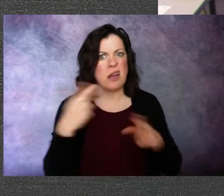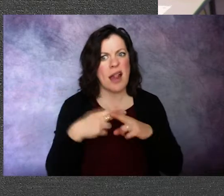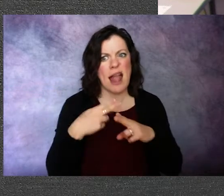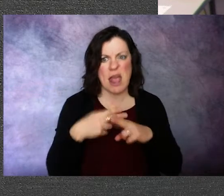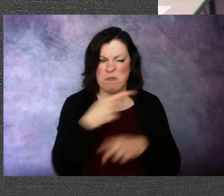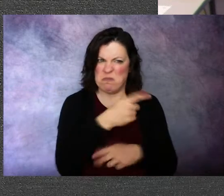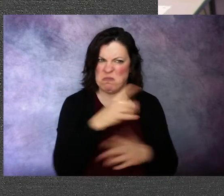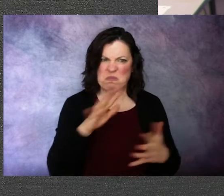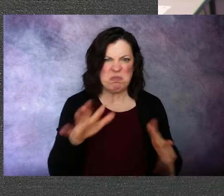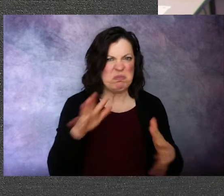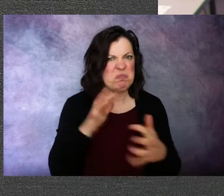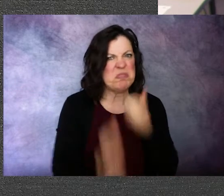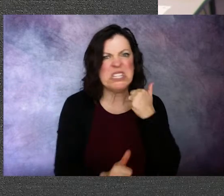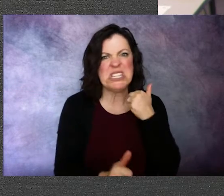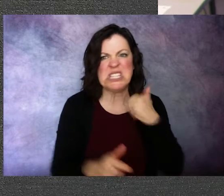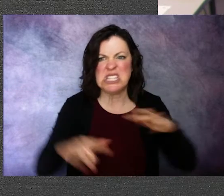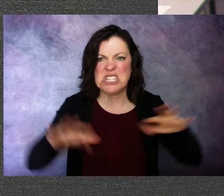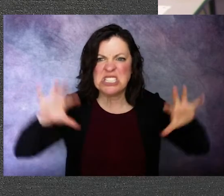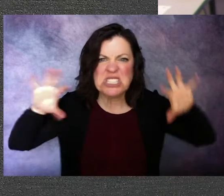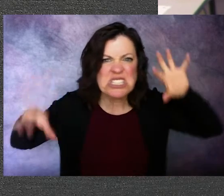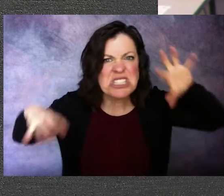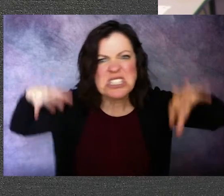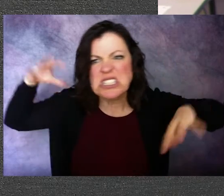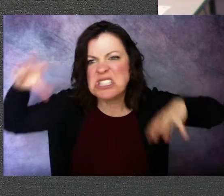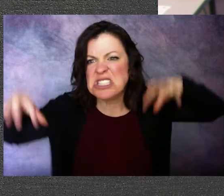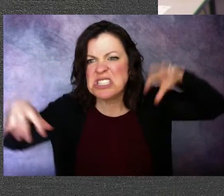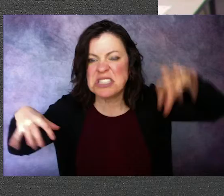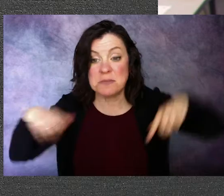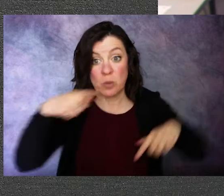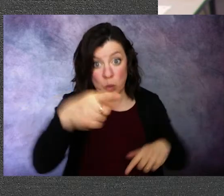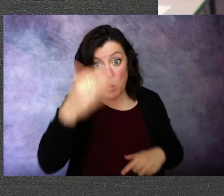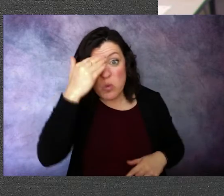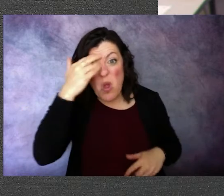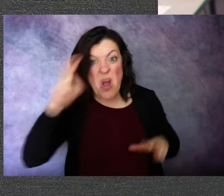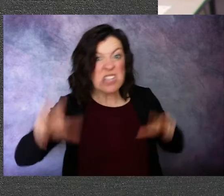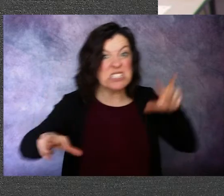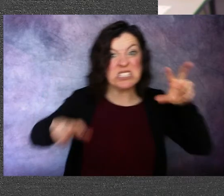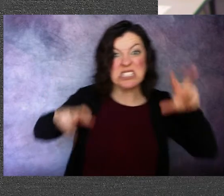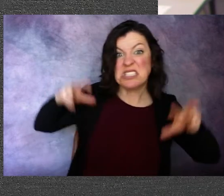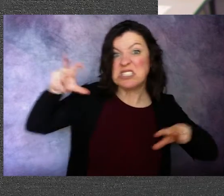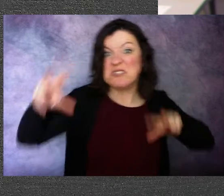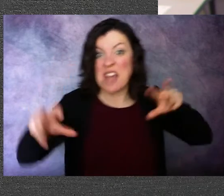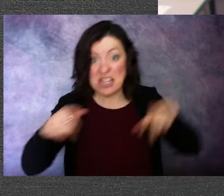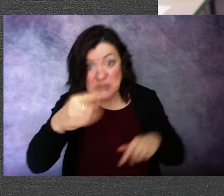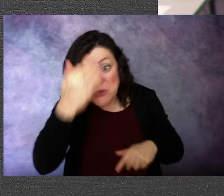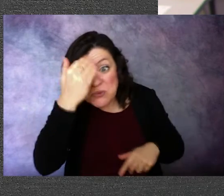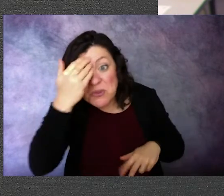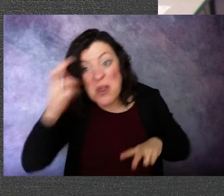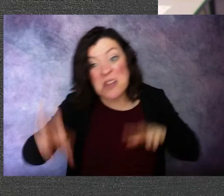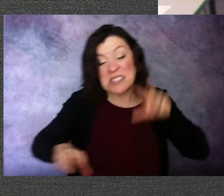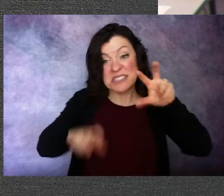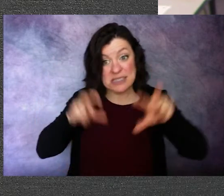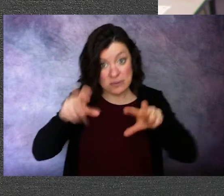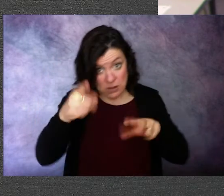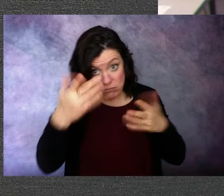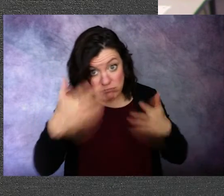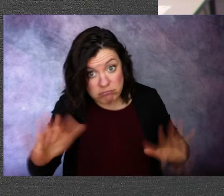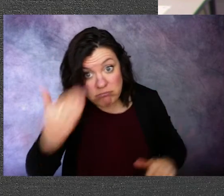Are you ready? Oh do you know the Tyrannosaurus Rex The Tyrannosaurus Rex, the Tyrannosaurus Rex